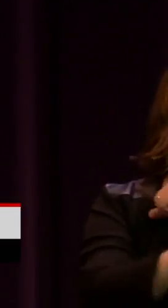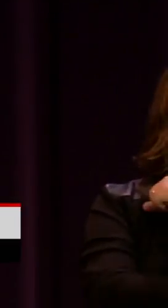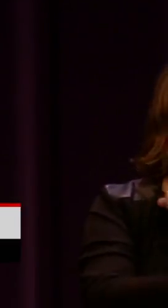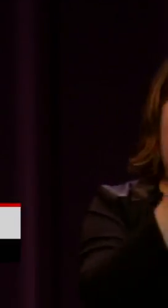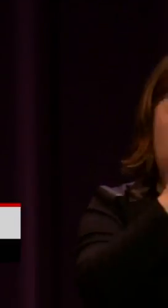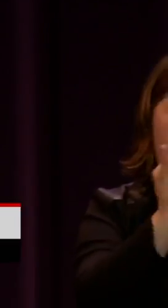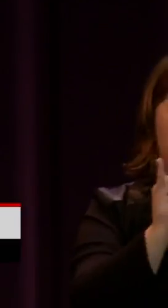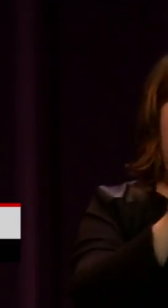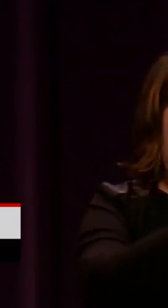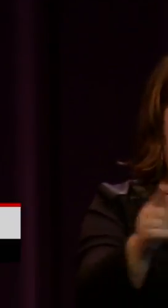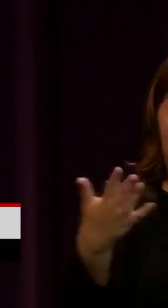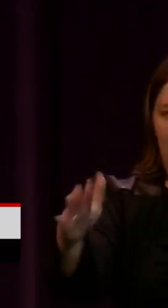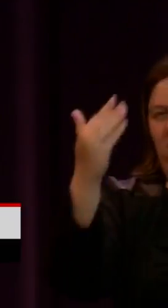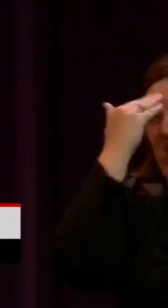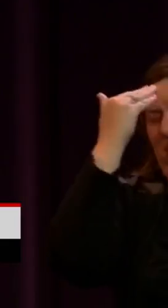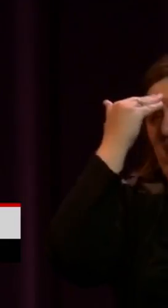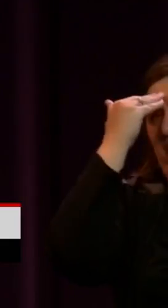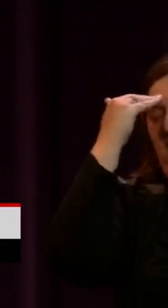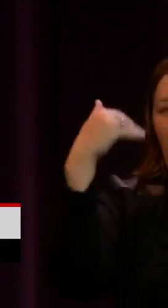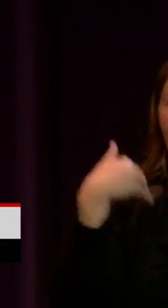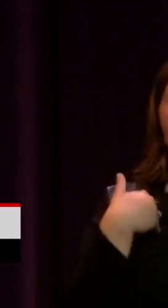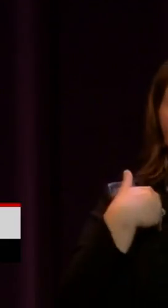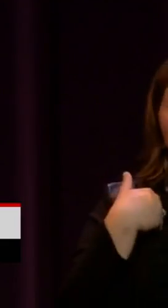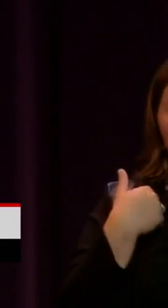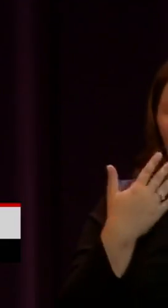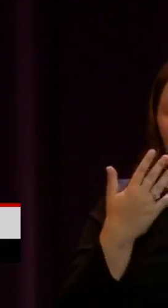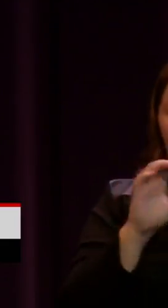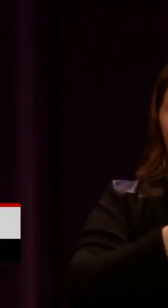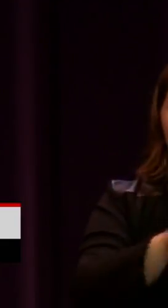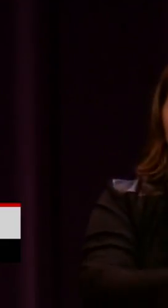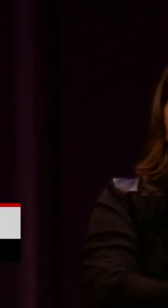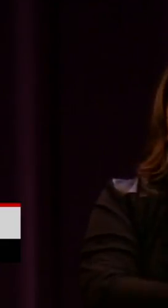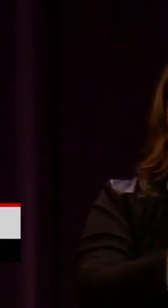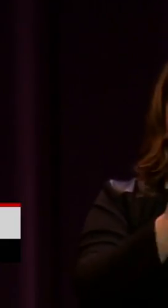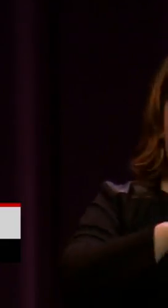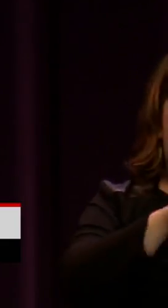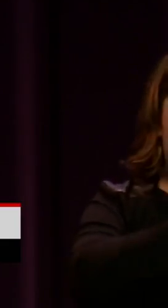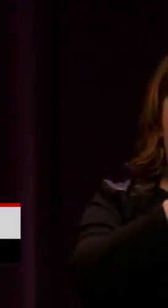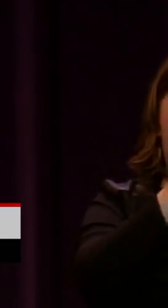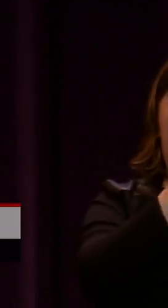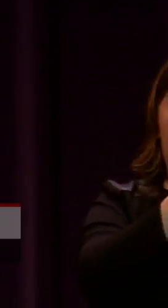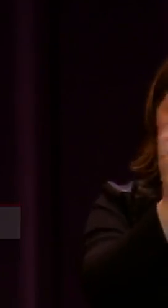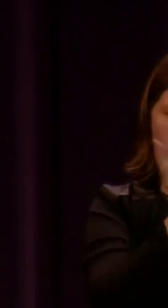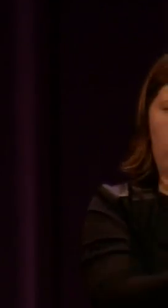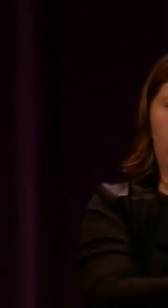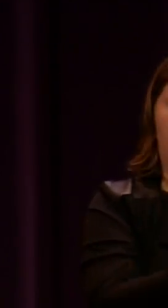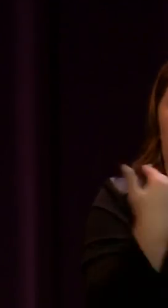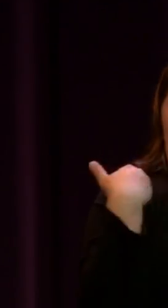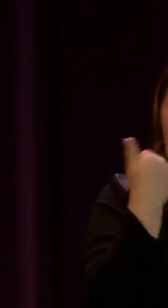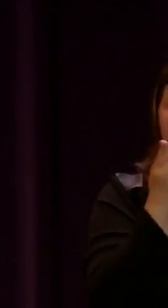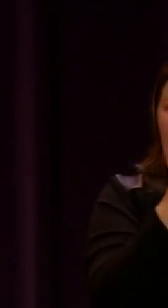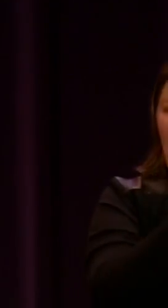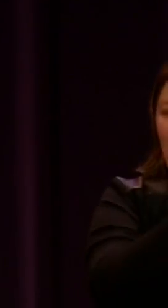AS YOU KNOW, THERE WAS A CONSTITUTION RATIFIED BY THE CITIZENS OF THE DISTRICT OF COLUMBIA IN 1982.